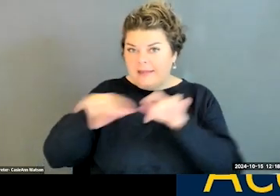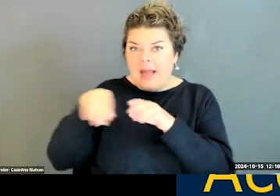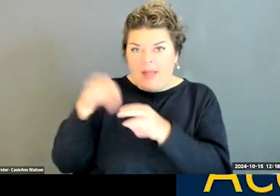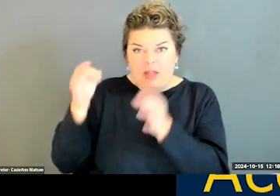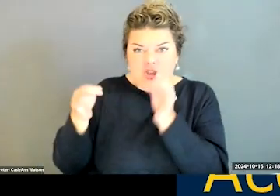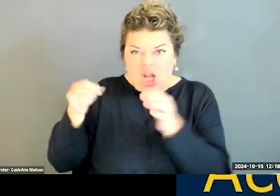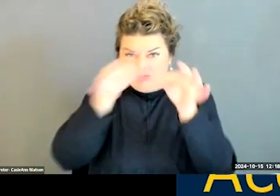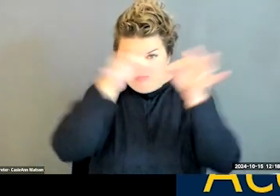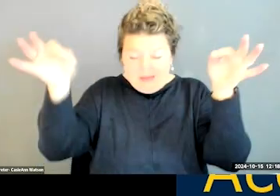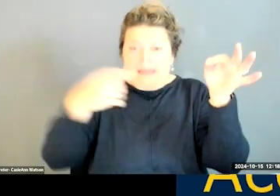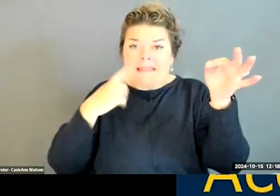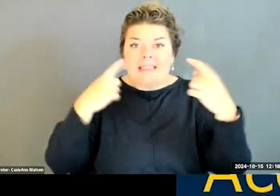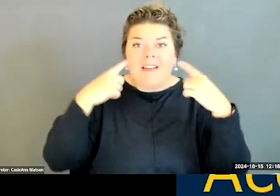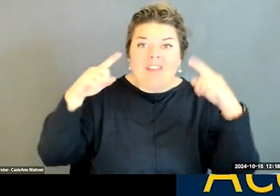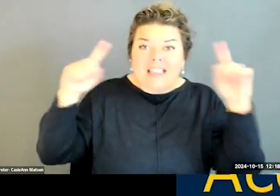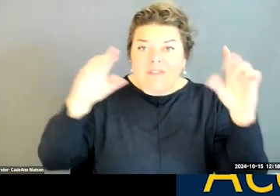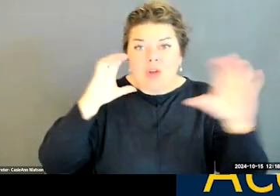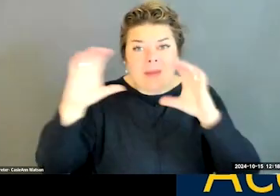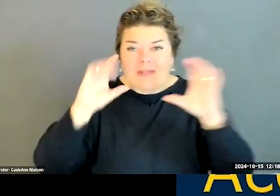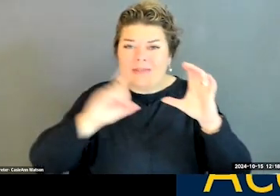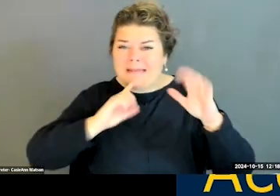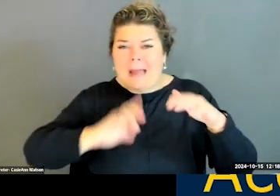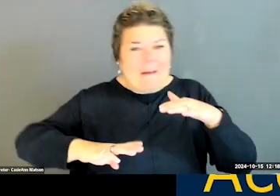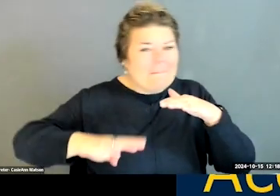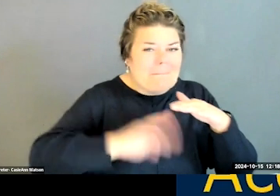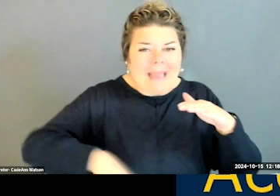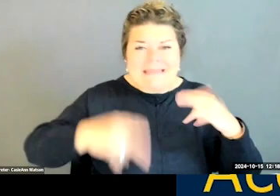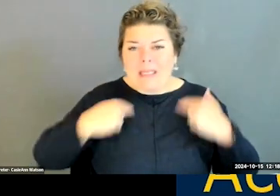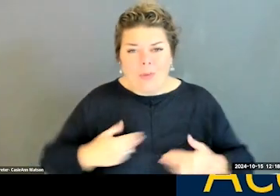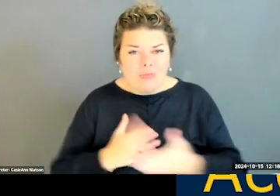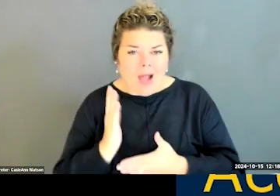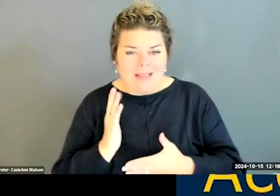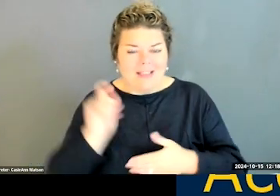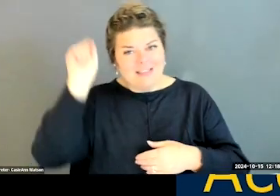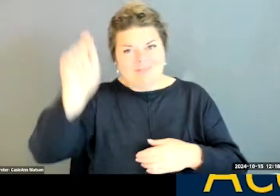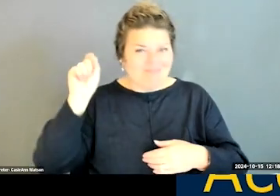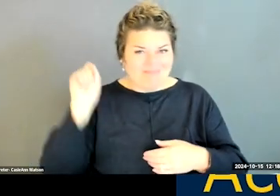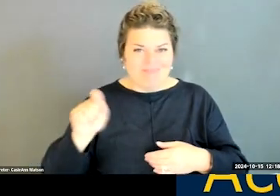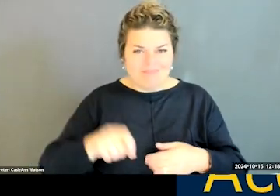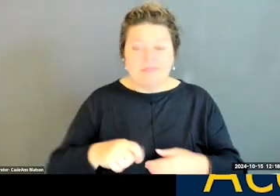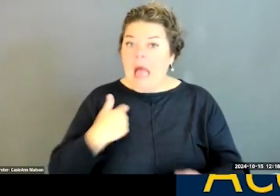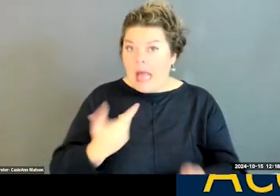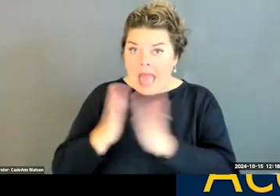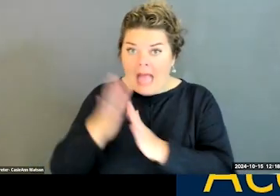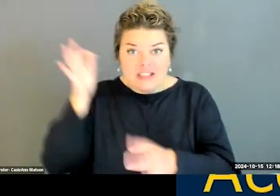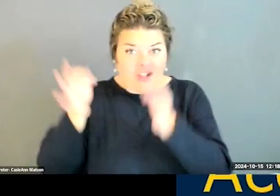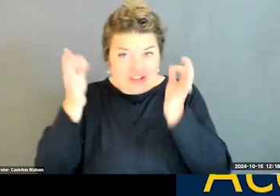"Effective communication is a basic human right," with an exclamation point. And I've asked the Judge to give me the tone